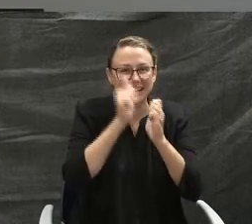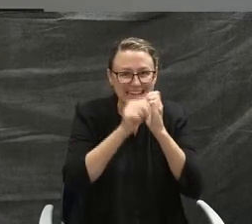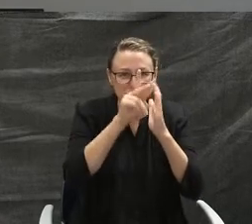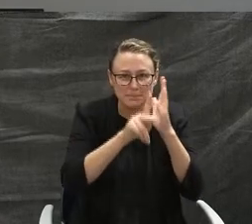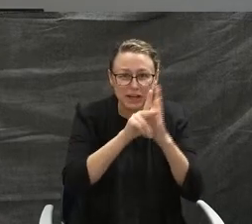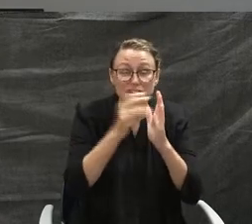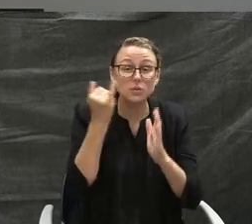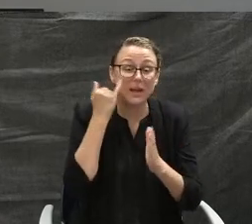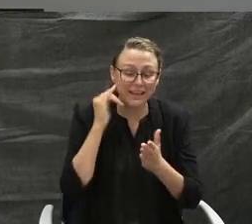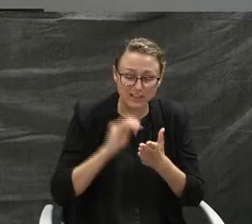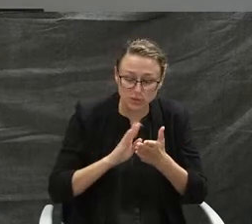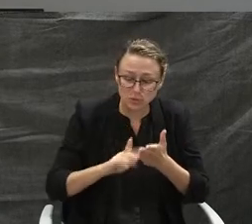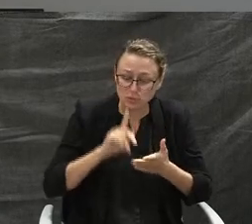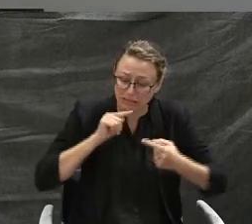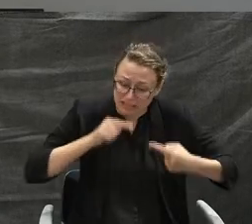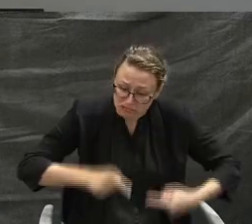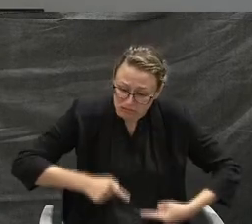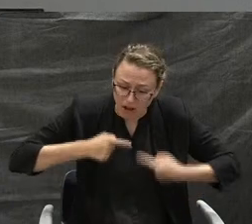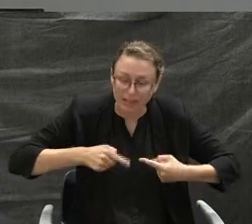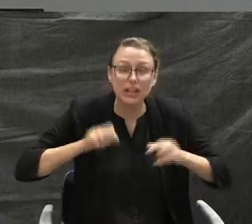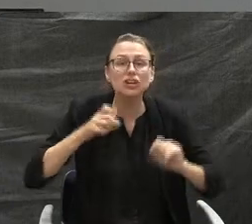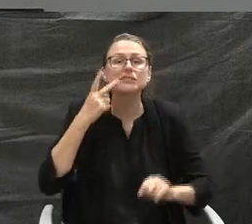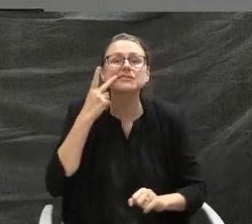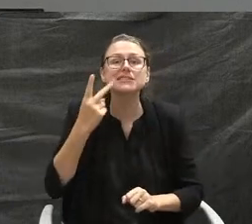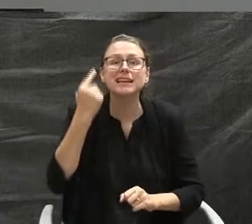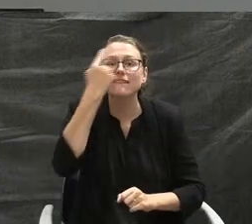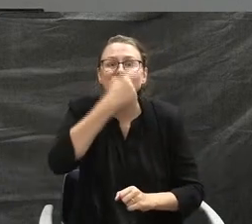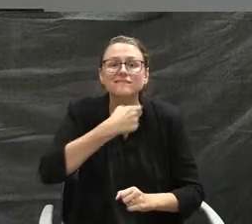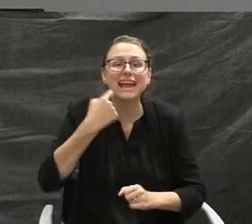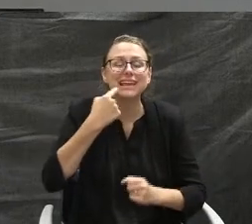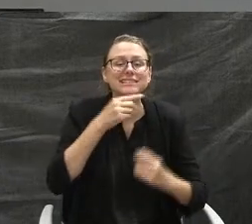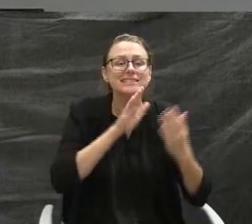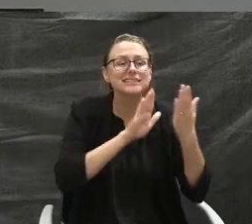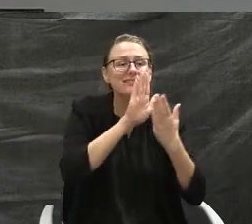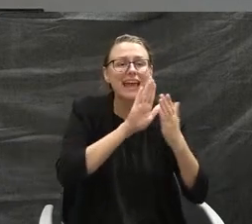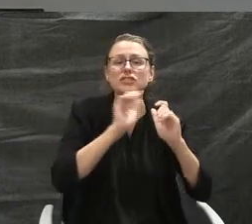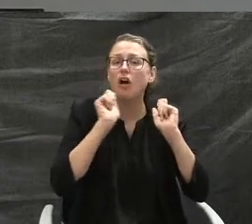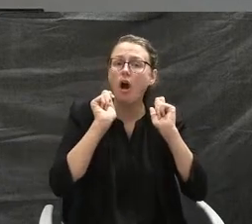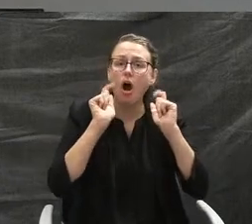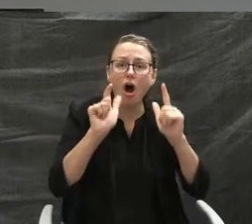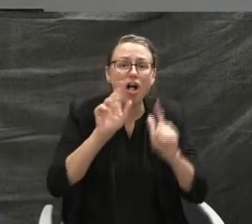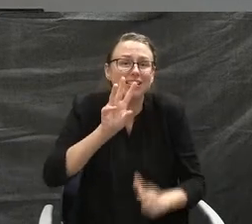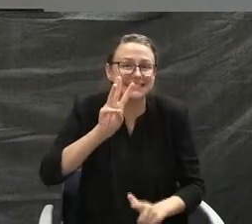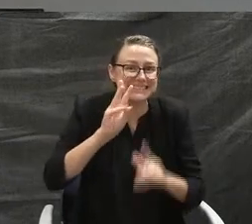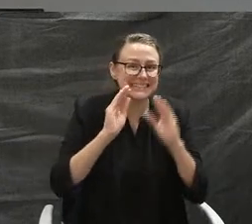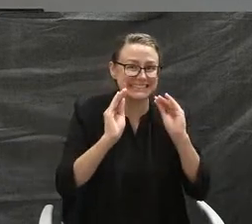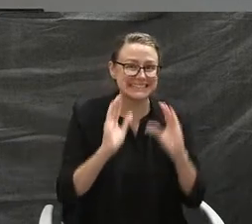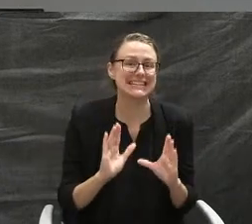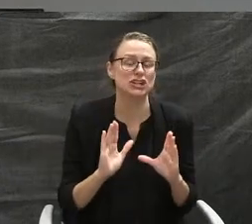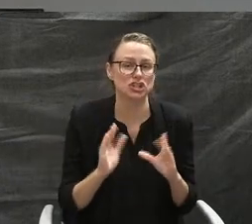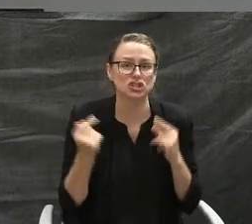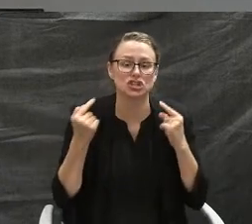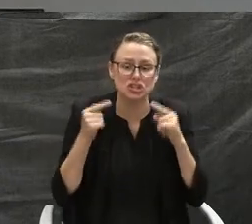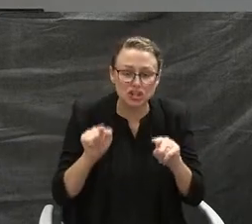could see face to face their teacher. All six teachers during that Friday mass time 'cause they schedule it for that